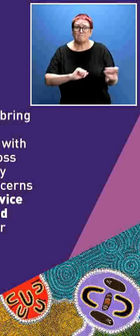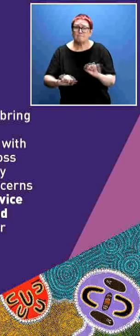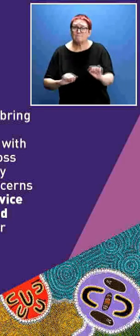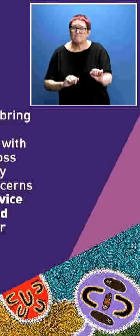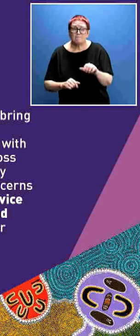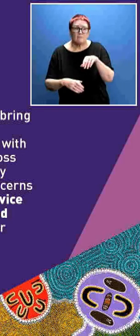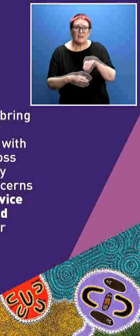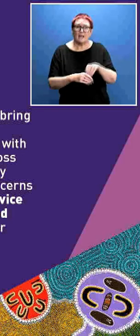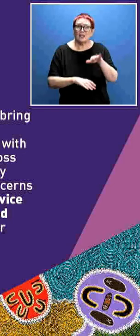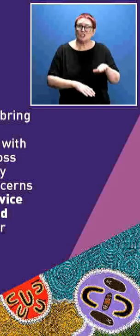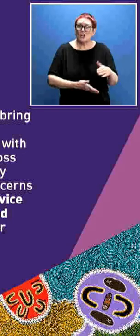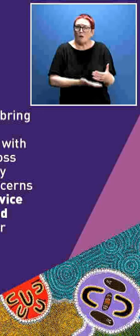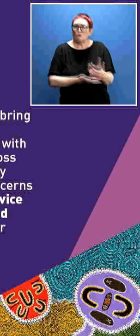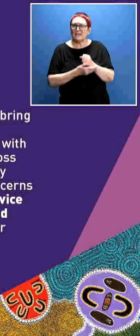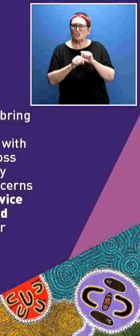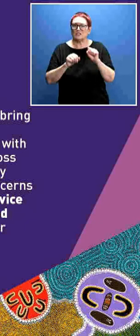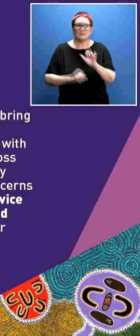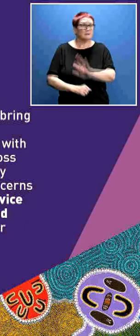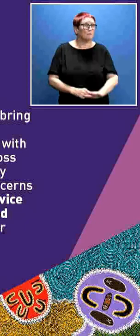where child protection and systems across Australia.